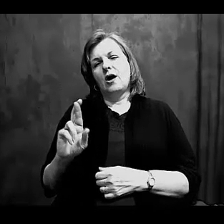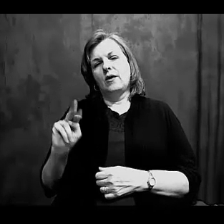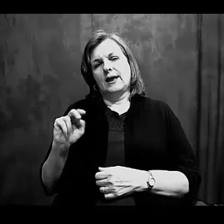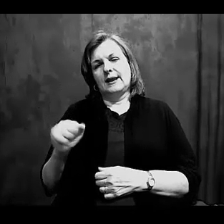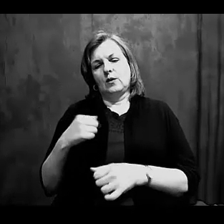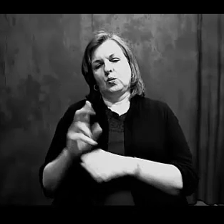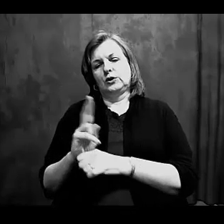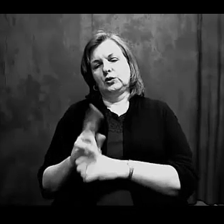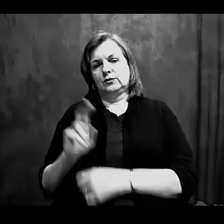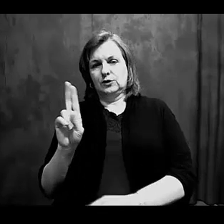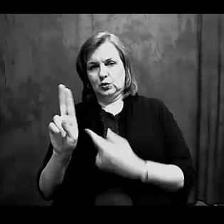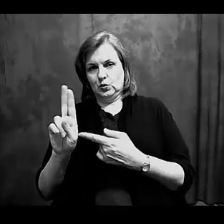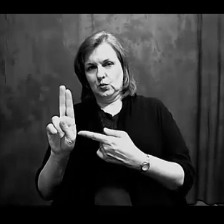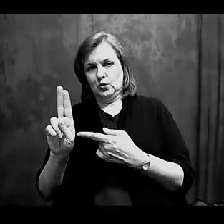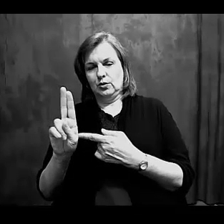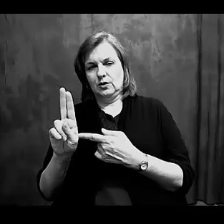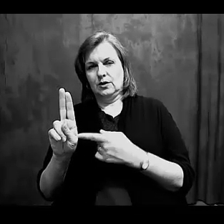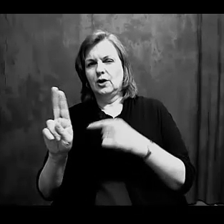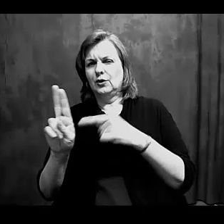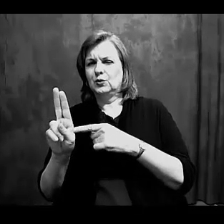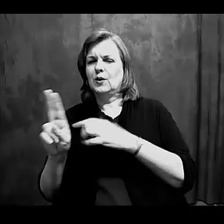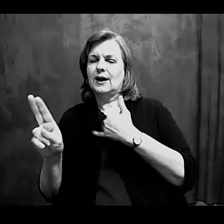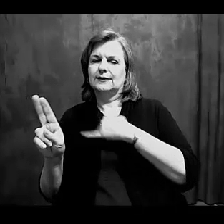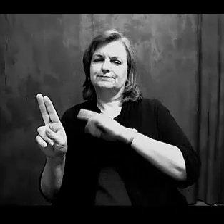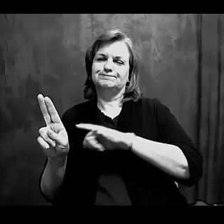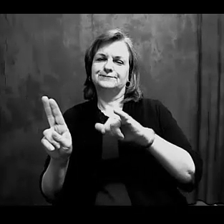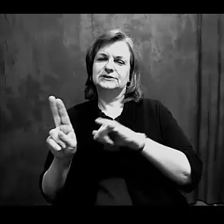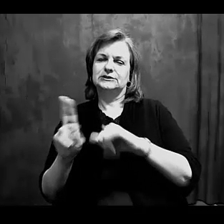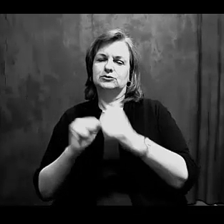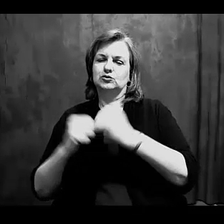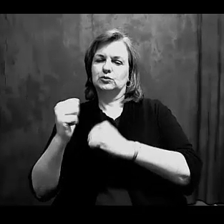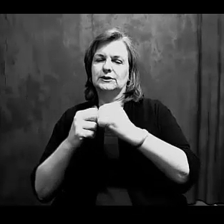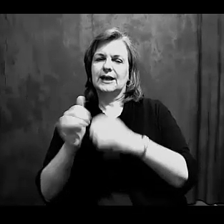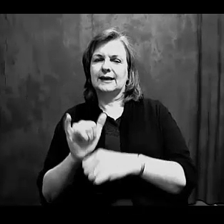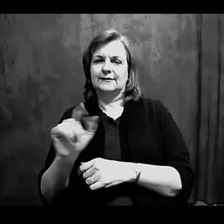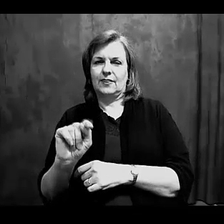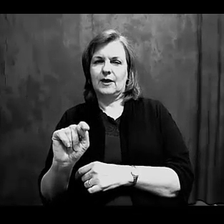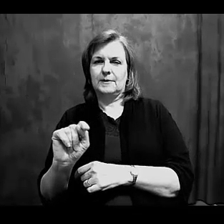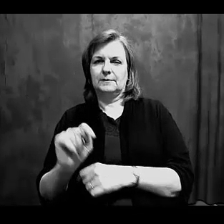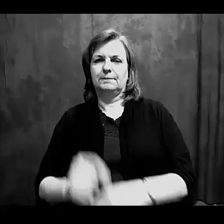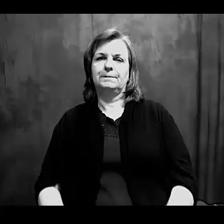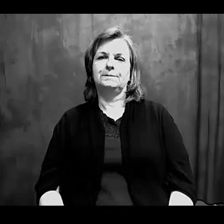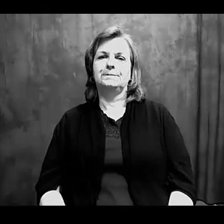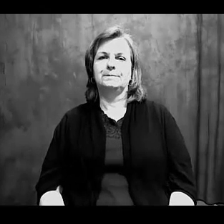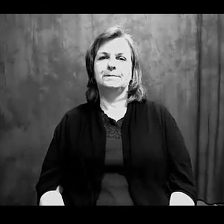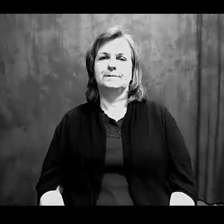that would be the same basic structure as a thymine only slightly different